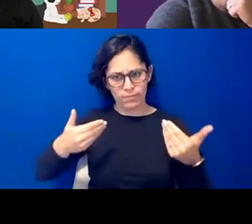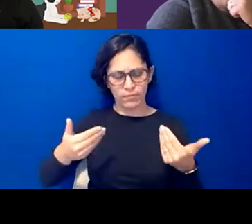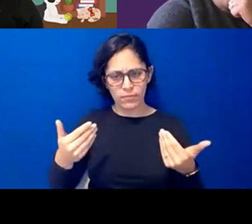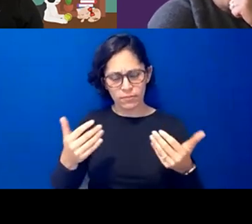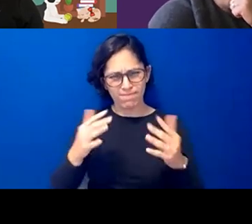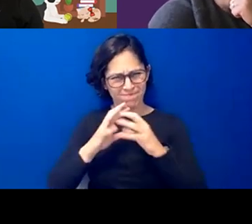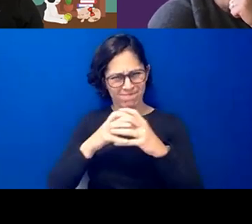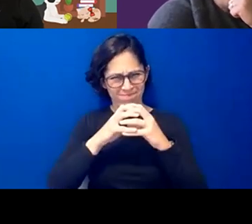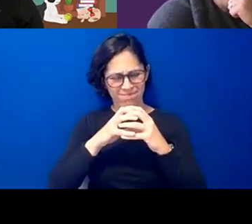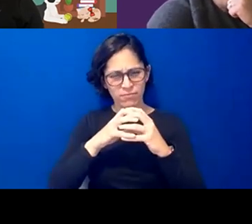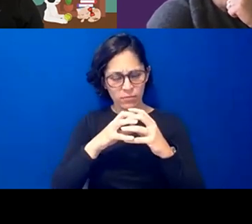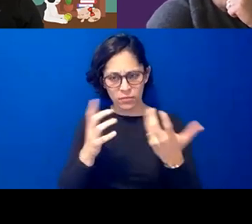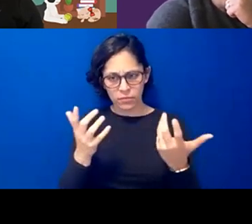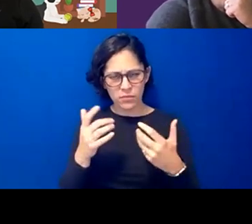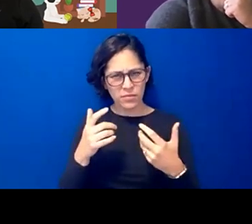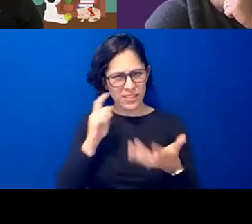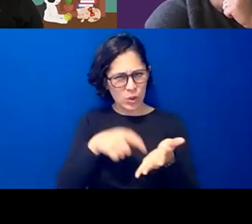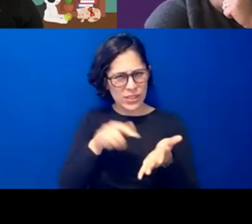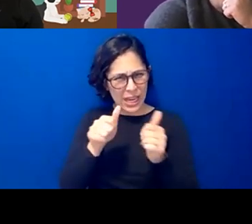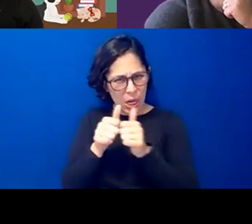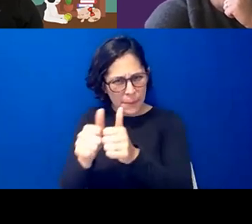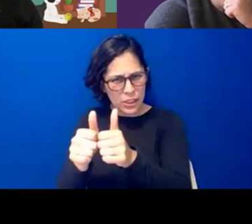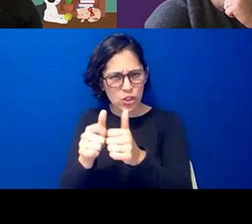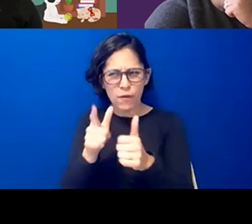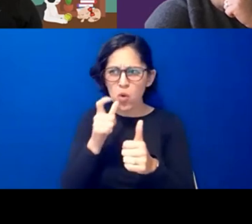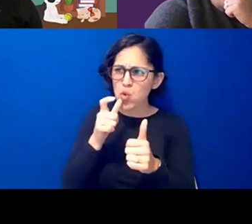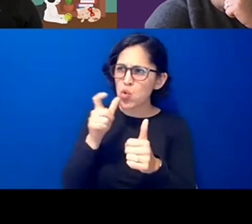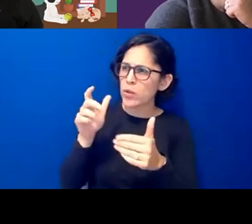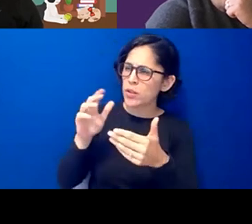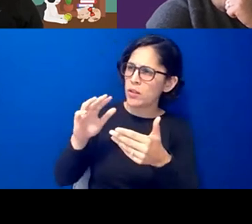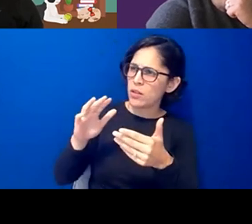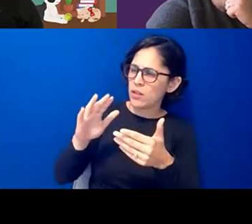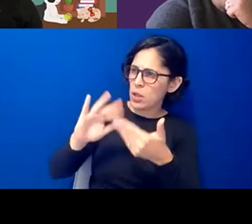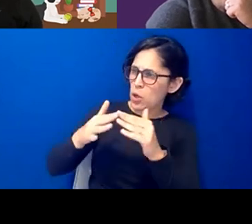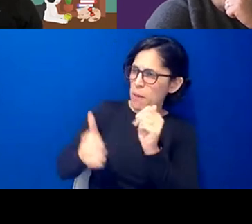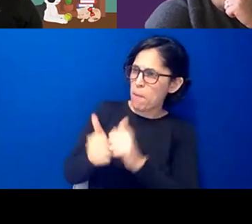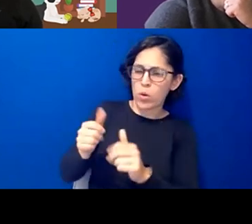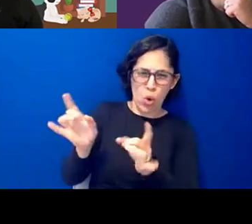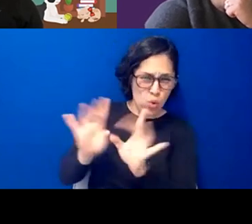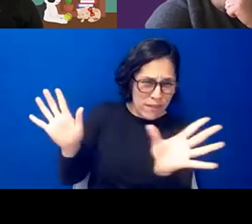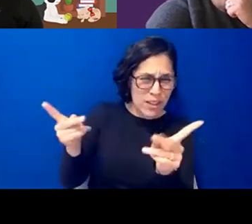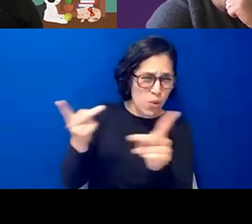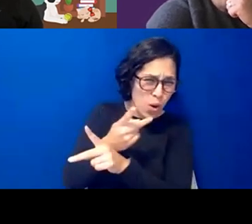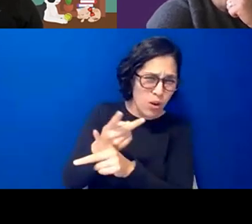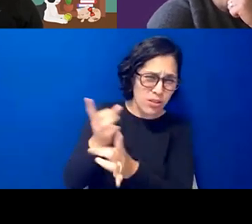Ghada Al-Masri: I find that there is a competition for whose community has the worst and most horrific experiences of oppression.